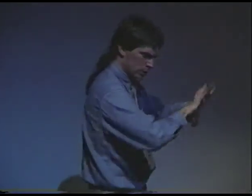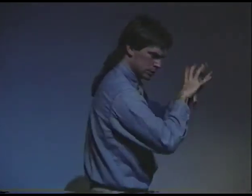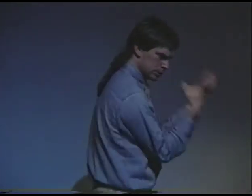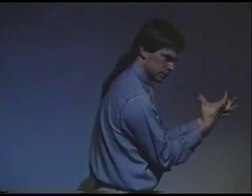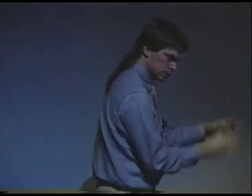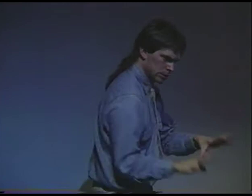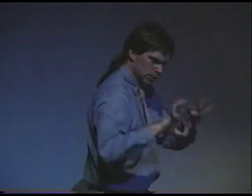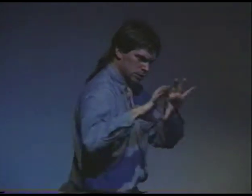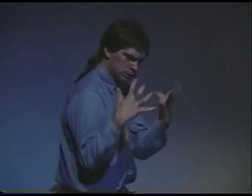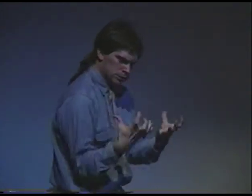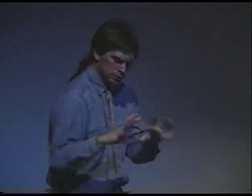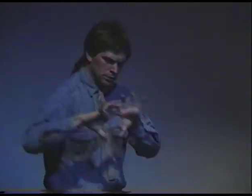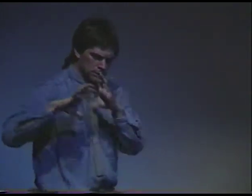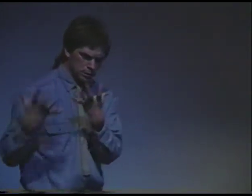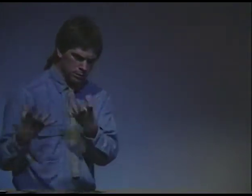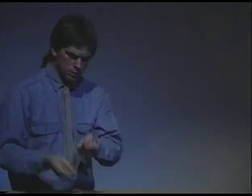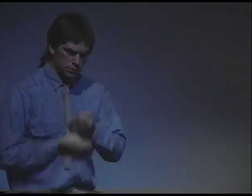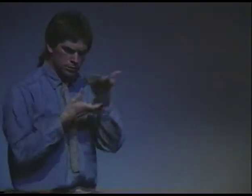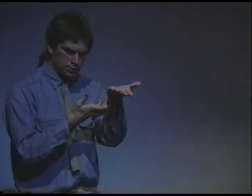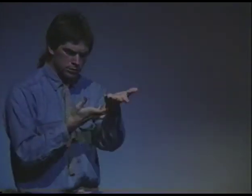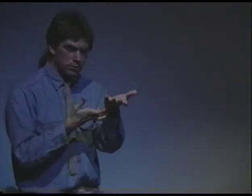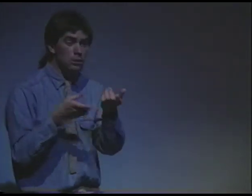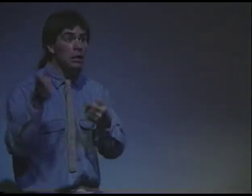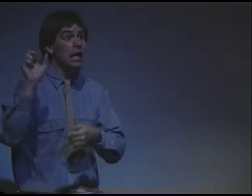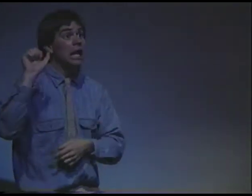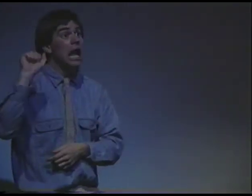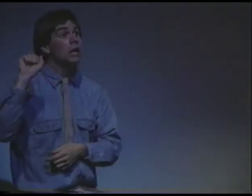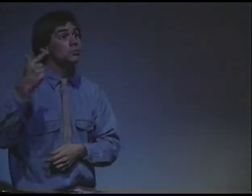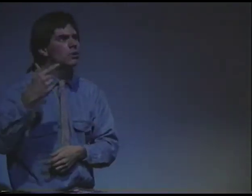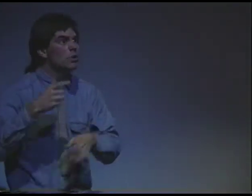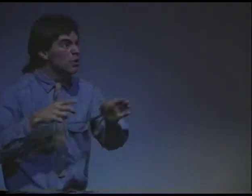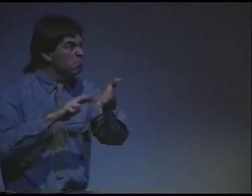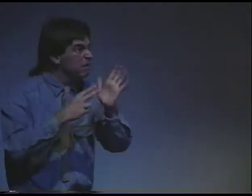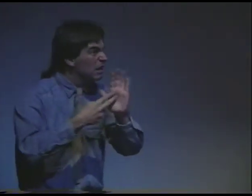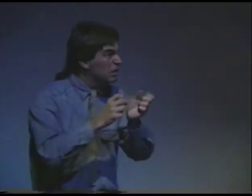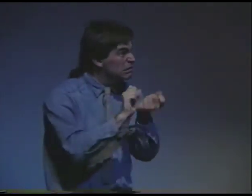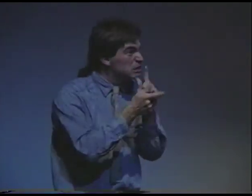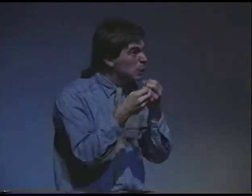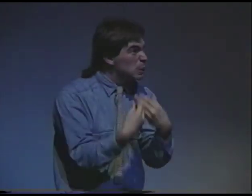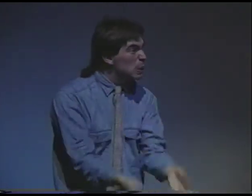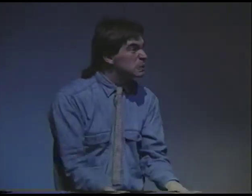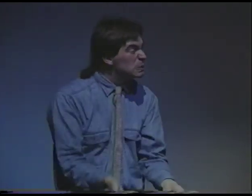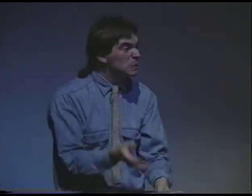So Patrick said, it means I have to do this, and this. And then I can do it.